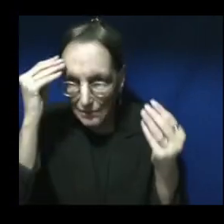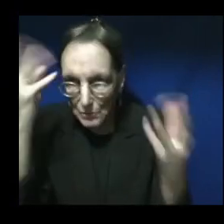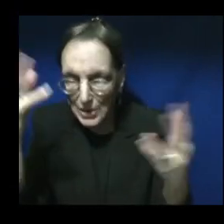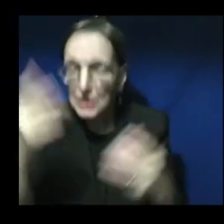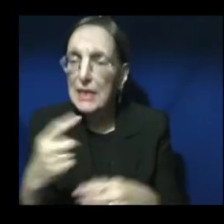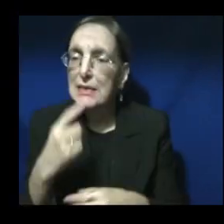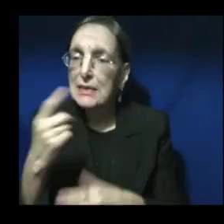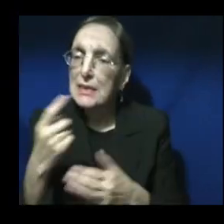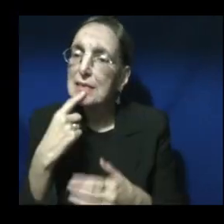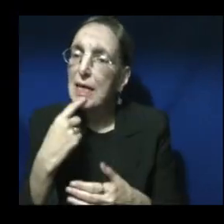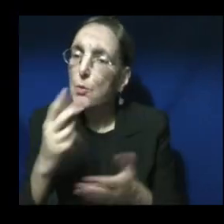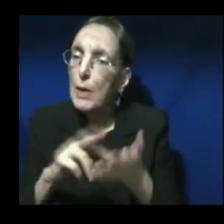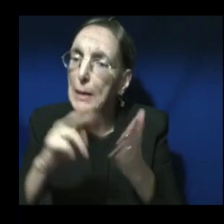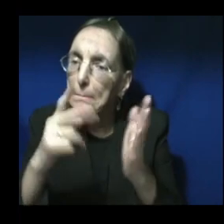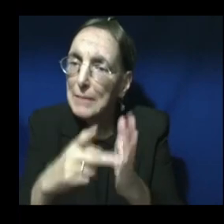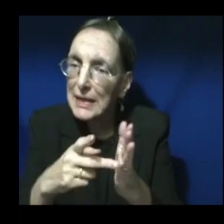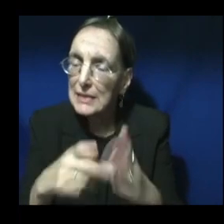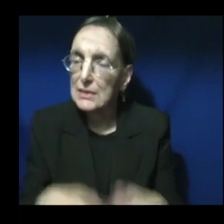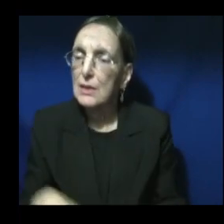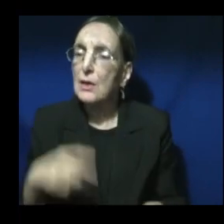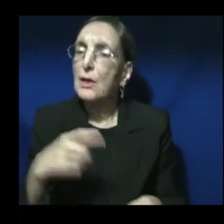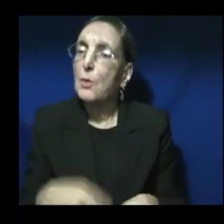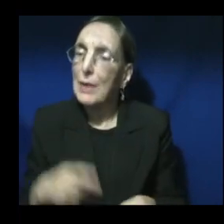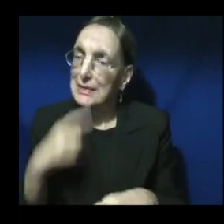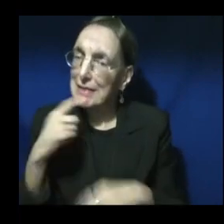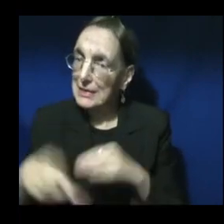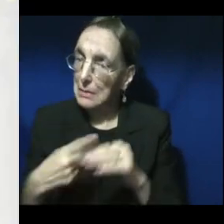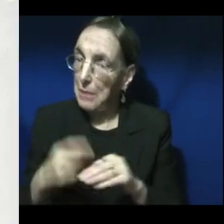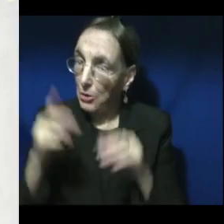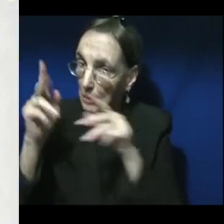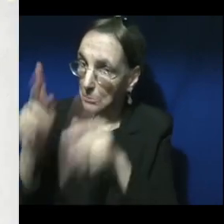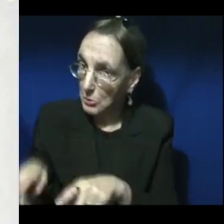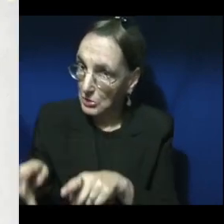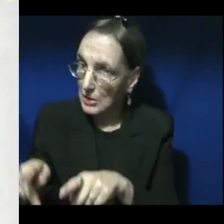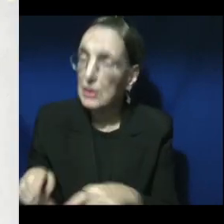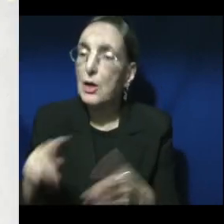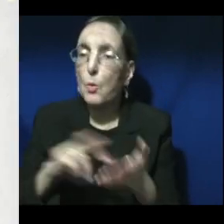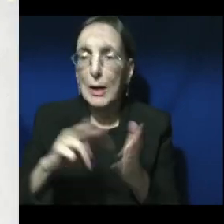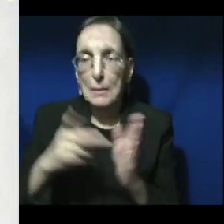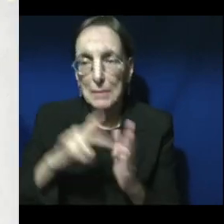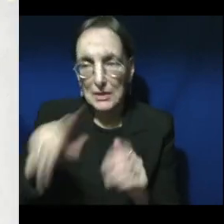what it says about a person and what it means. Let me give you another example here. All of us